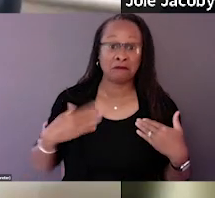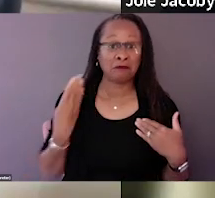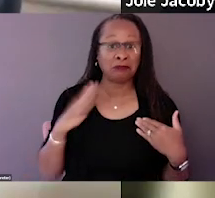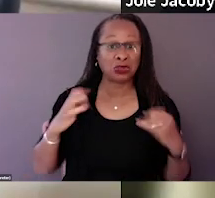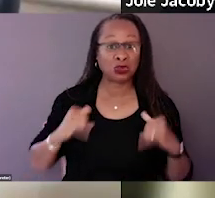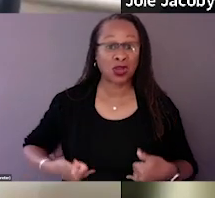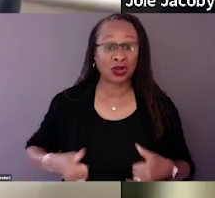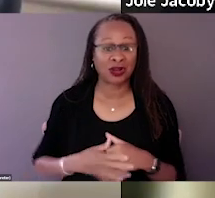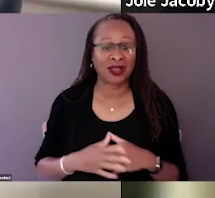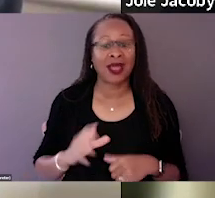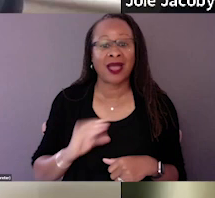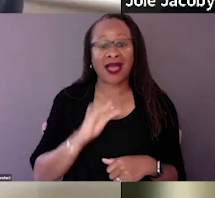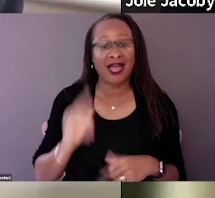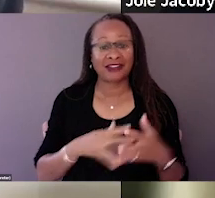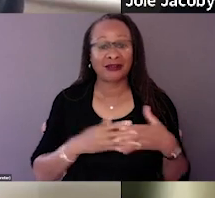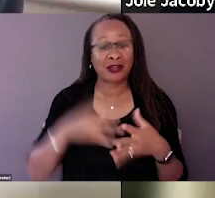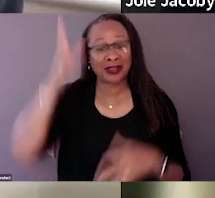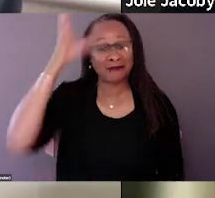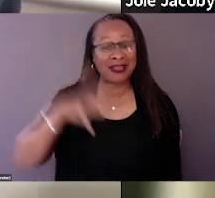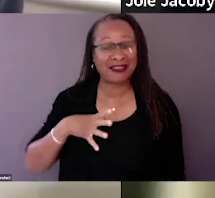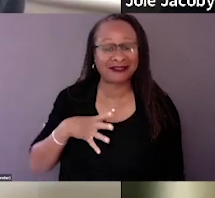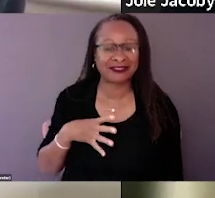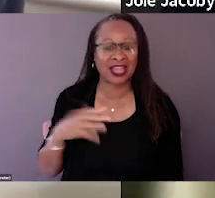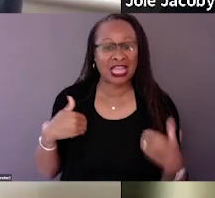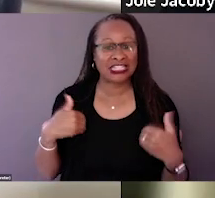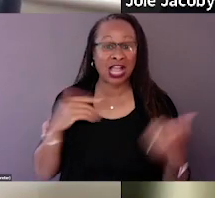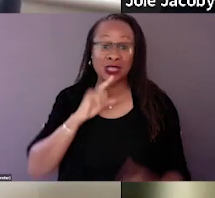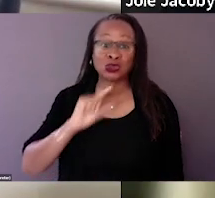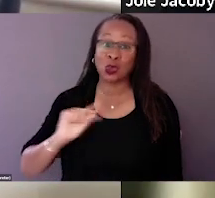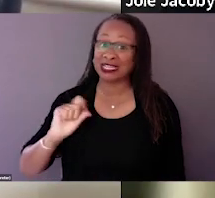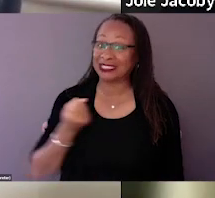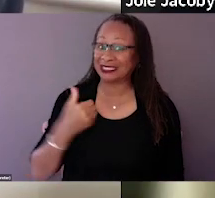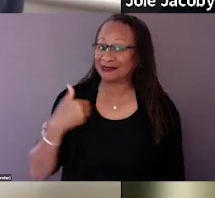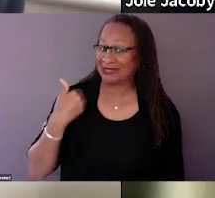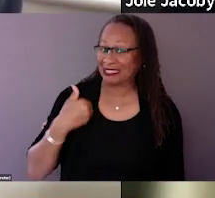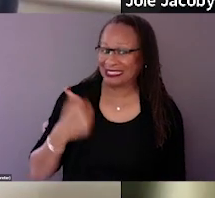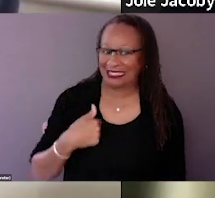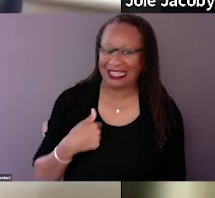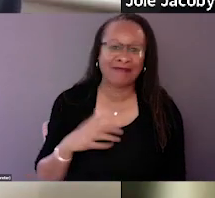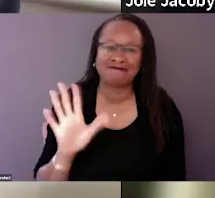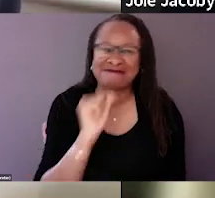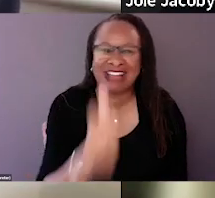I'm an African-American man in his young 20s. Actually, I'm not, I'm actually 50.